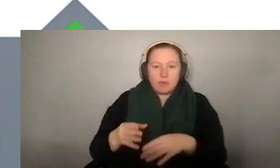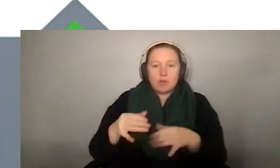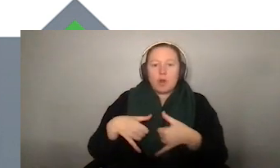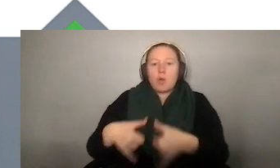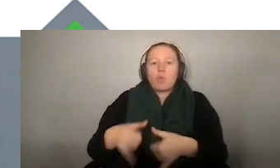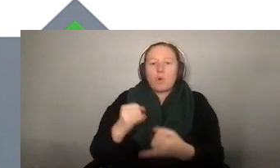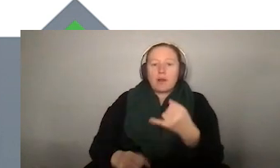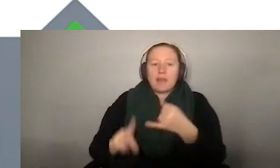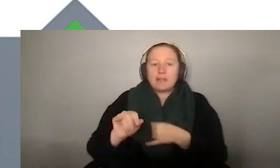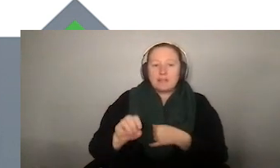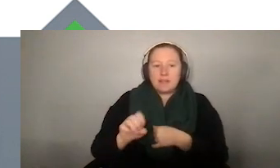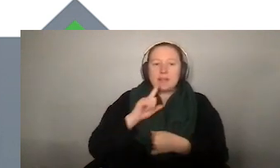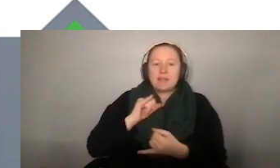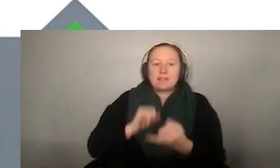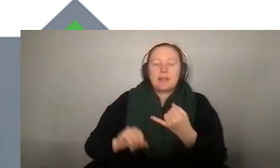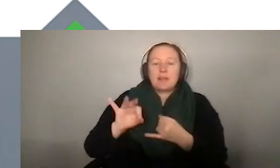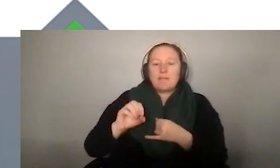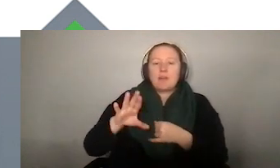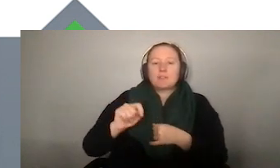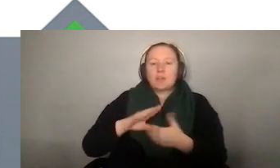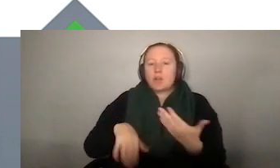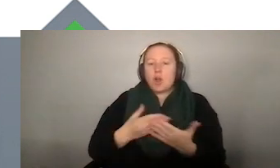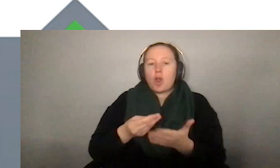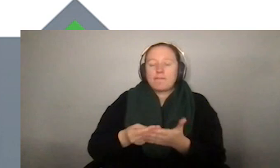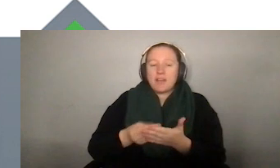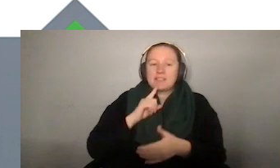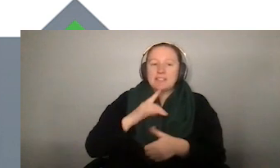which will be the end of October, and all remaining funds will be available for drawdown.